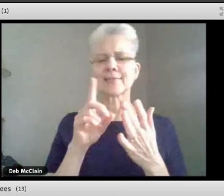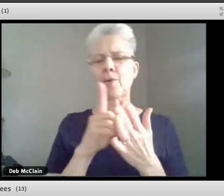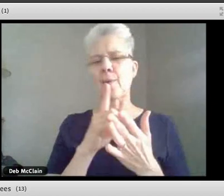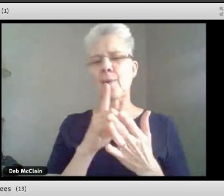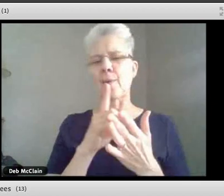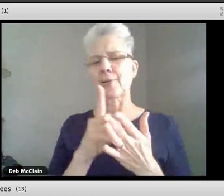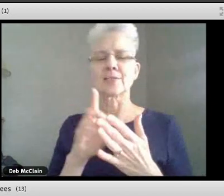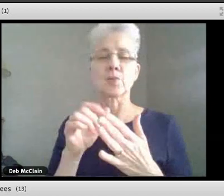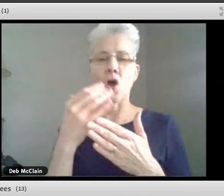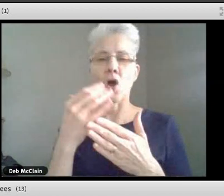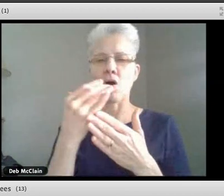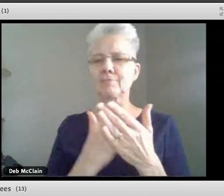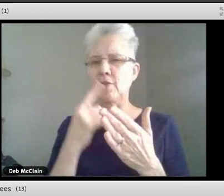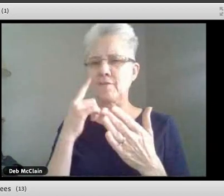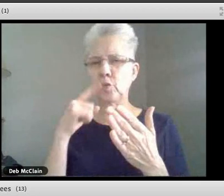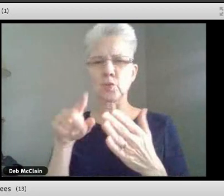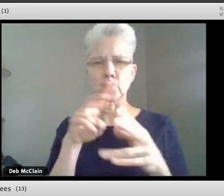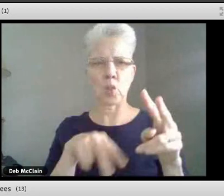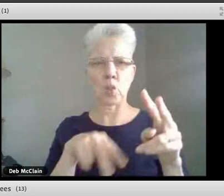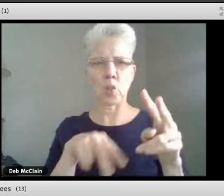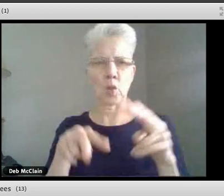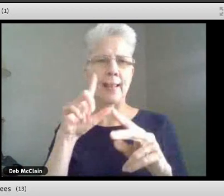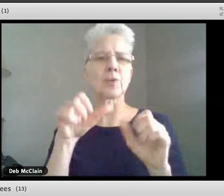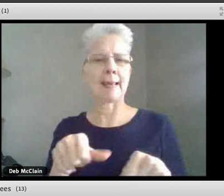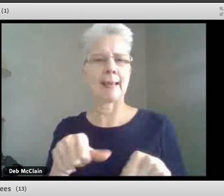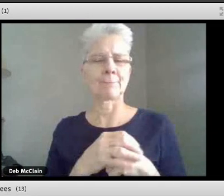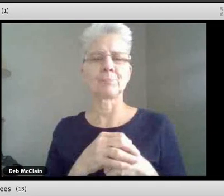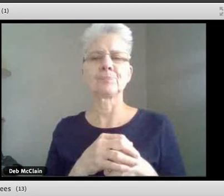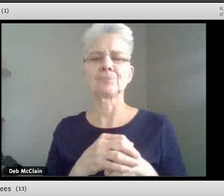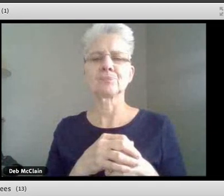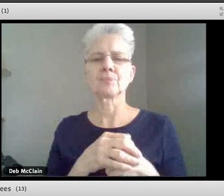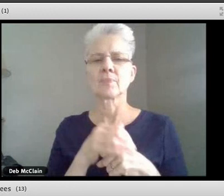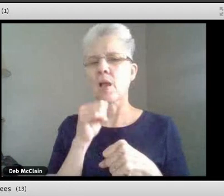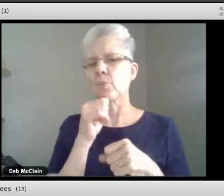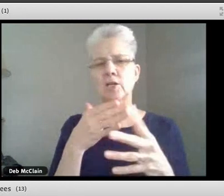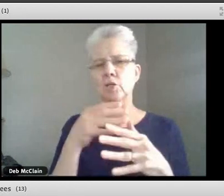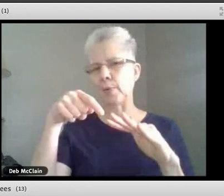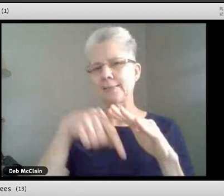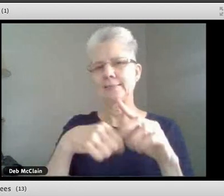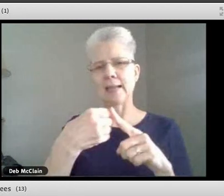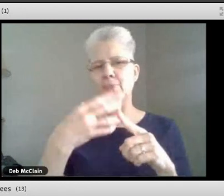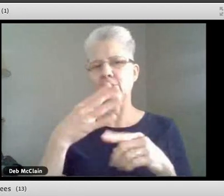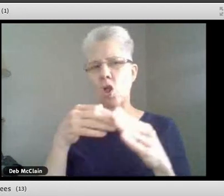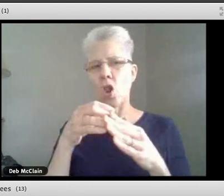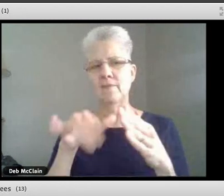I wasn't going to go in-depth into all these anyways, but these are all here for you, and I've given you a description